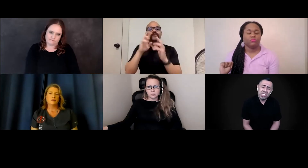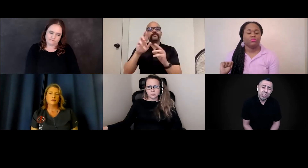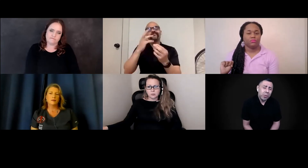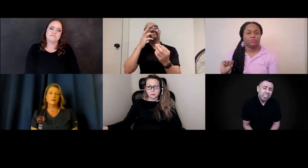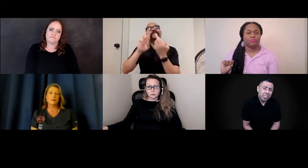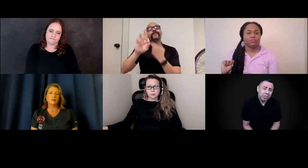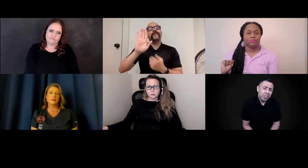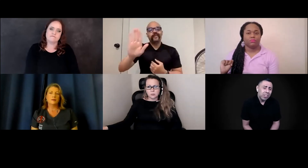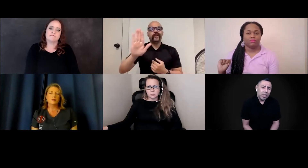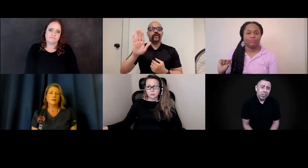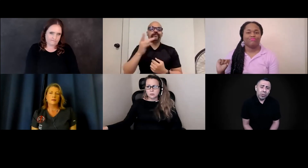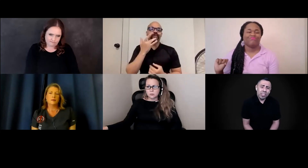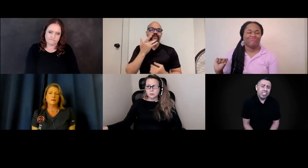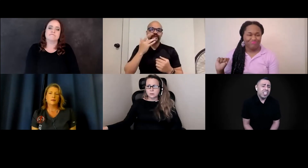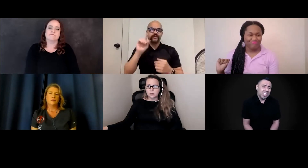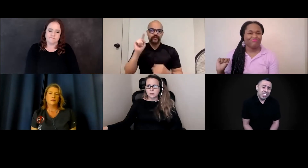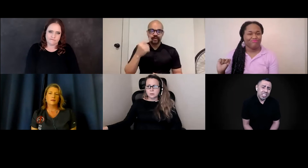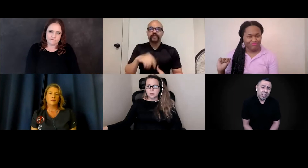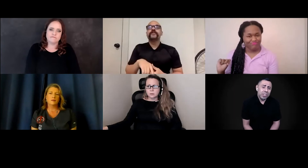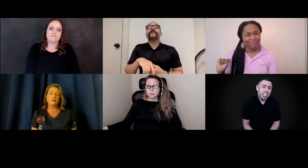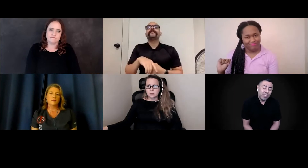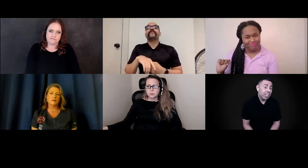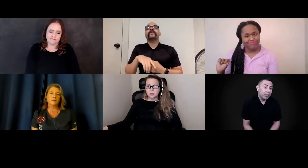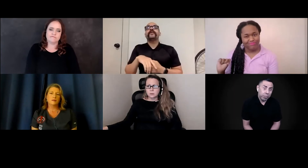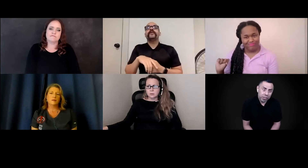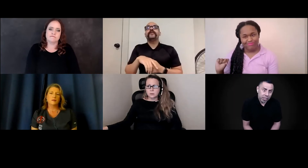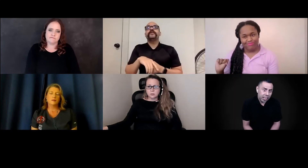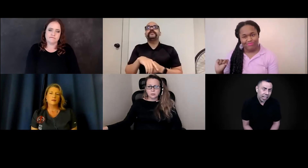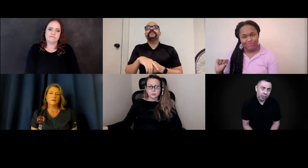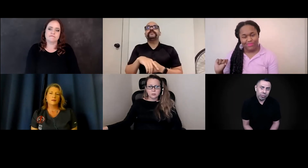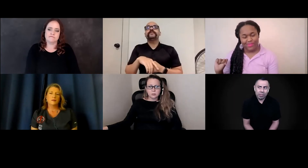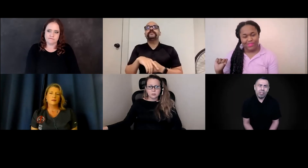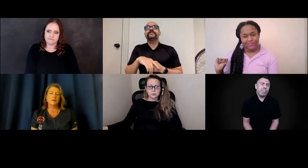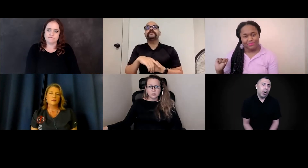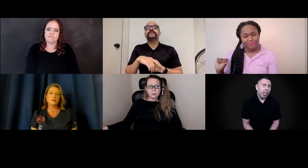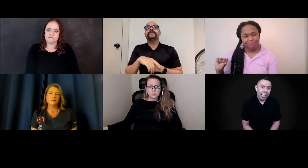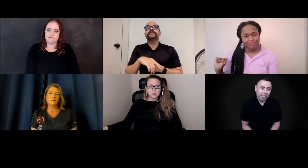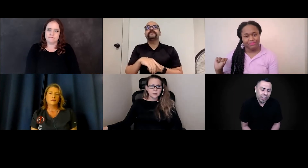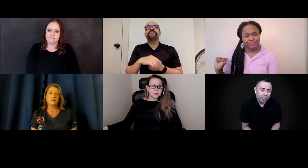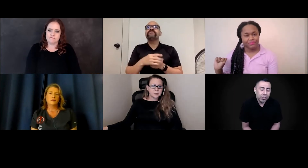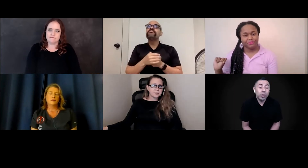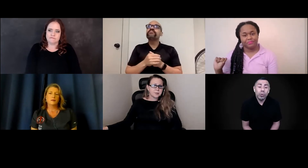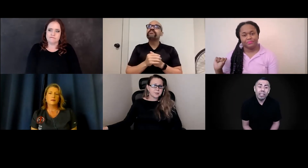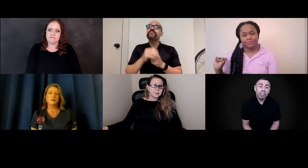Some students just don't want to deal with the logistics that go into having an extra person in the classroom having all eyes on them.